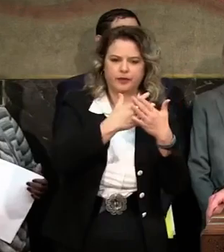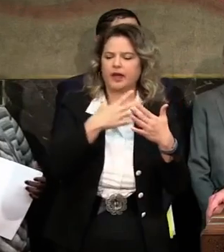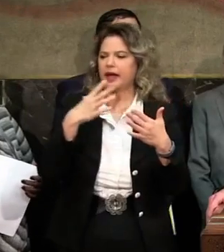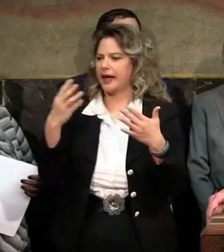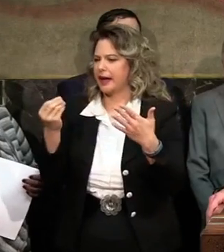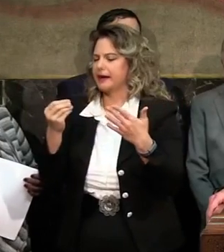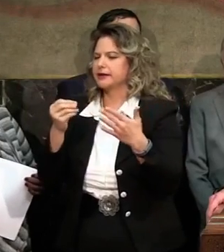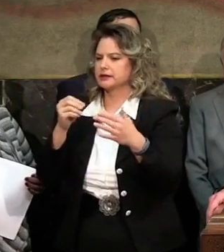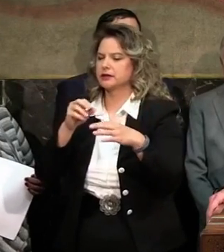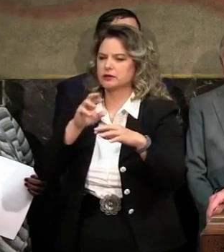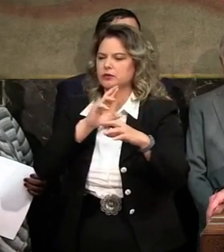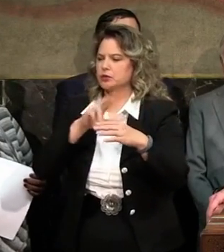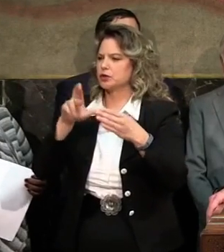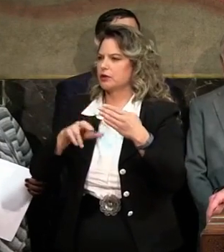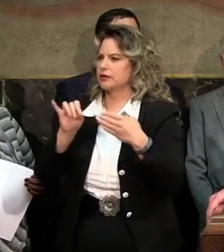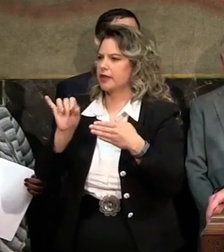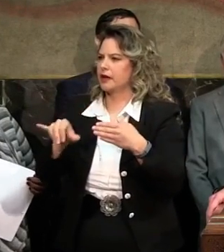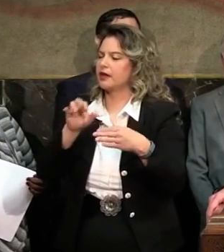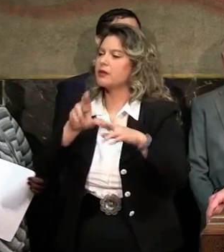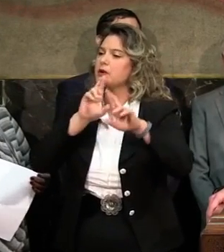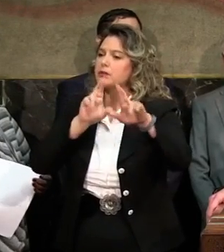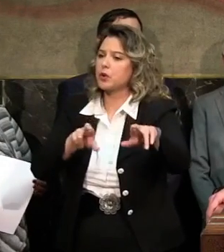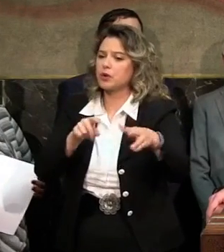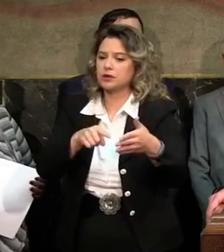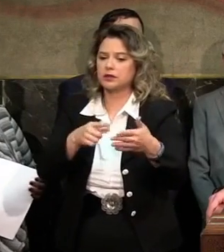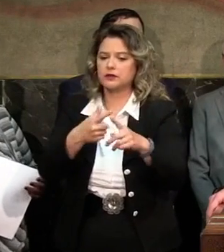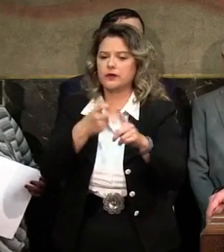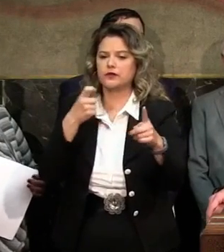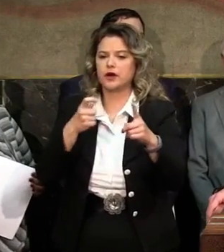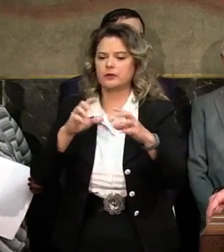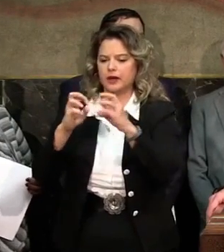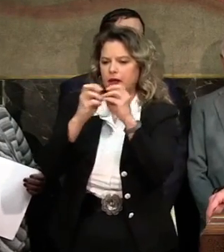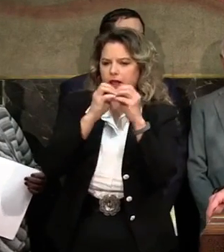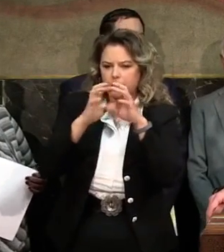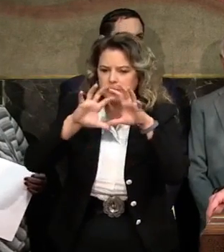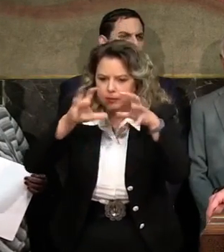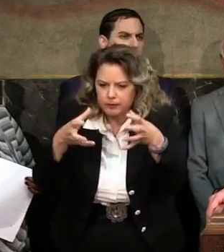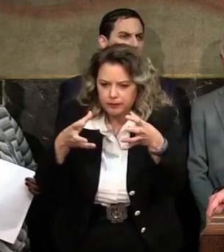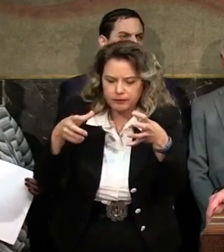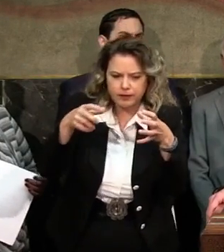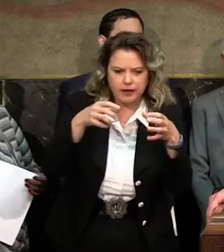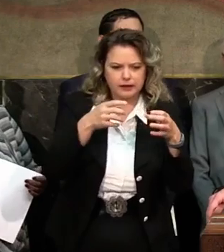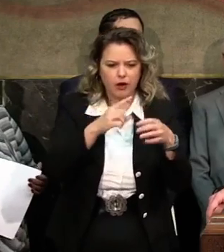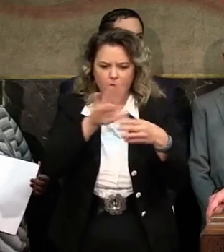that this report is a result of a collaborative effort and each of our recommendations is to